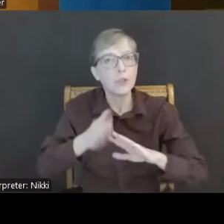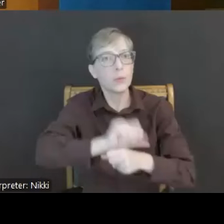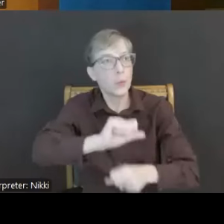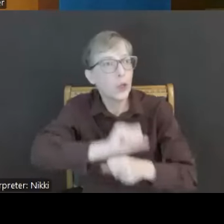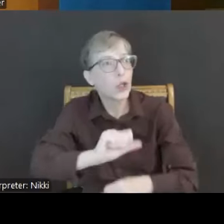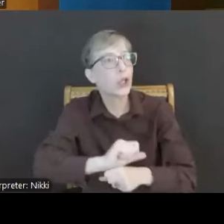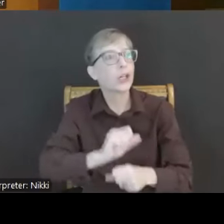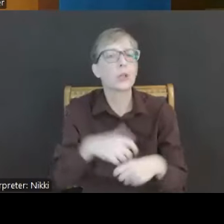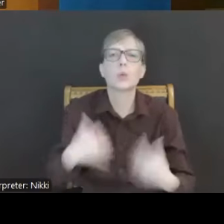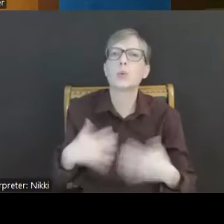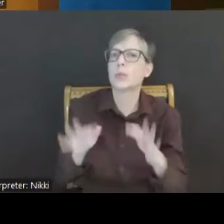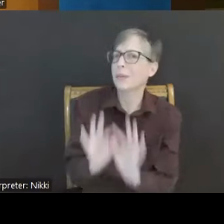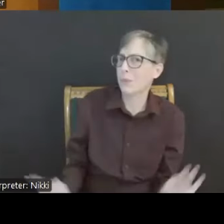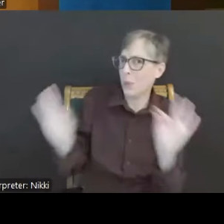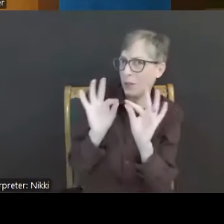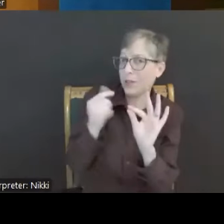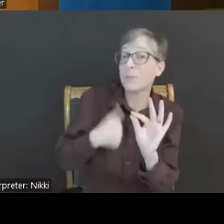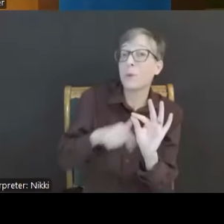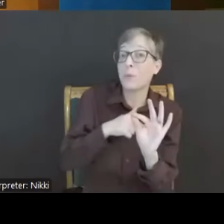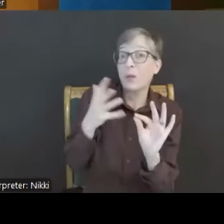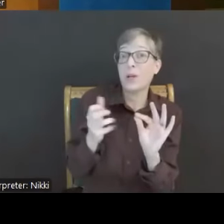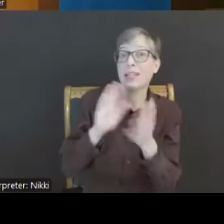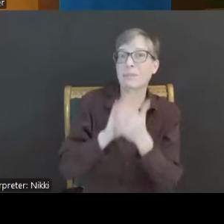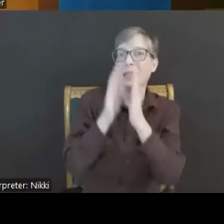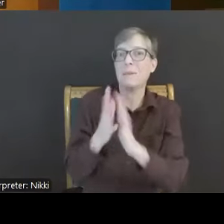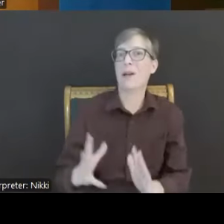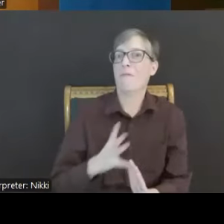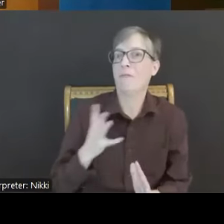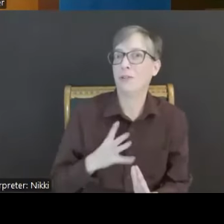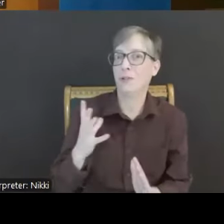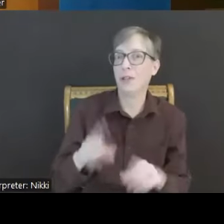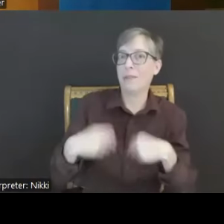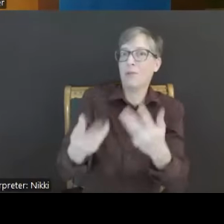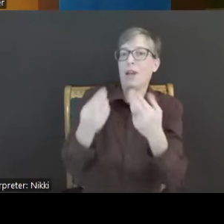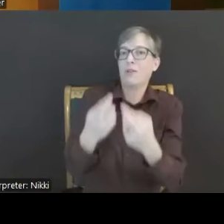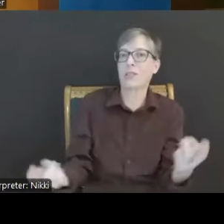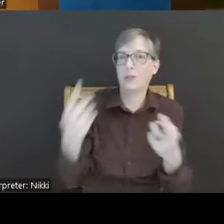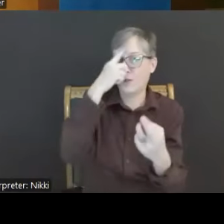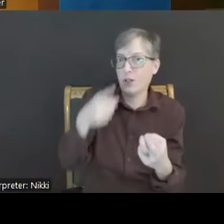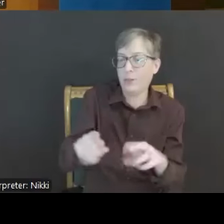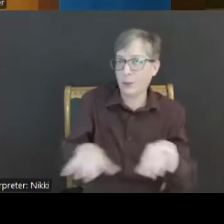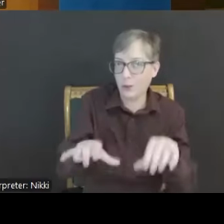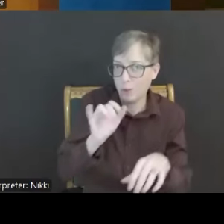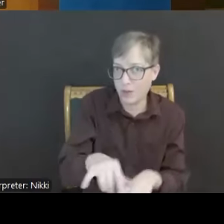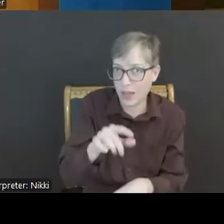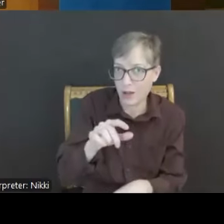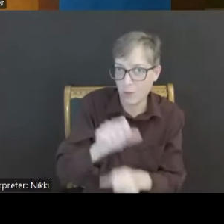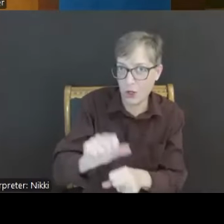give him space to do it and really give him the resources to do it right uh so in March 2021 he